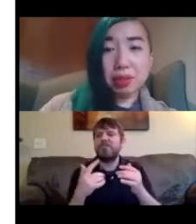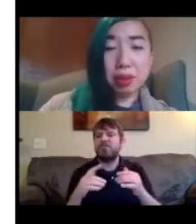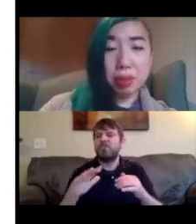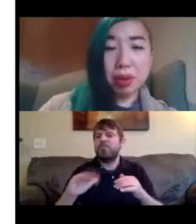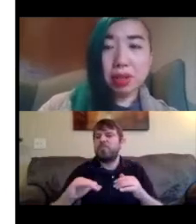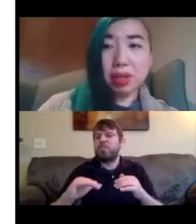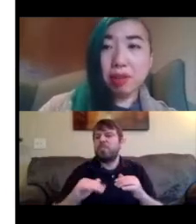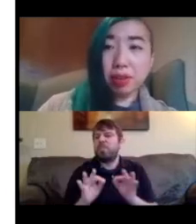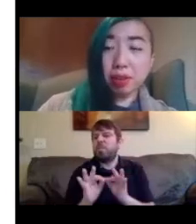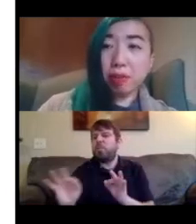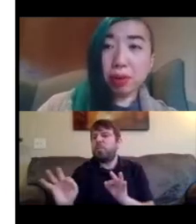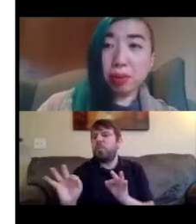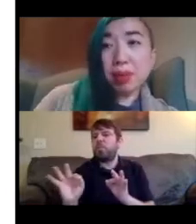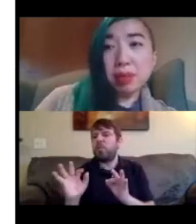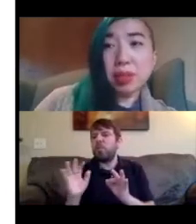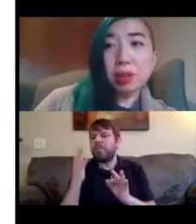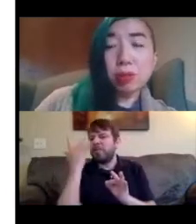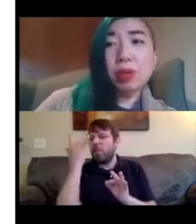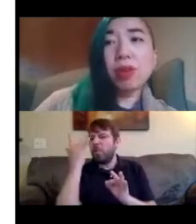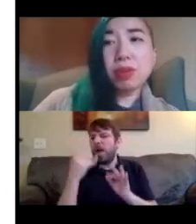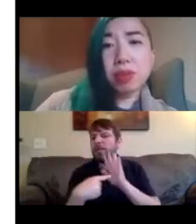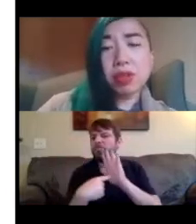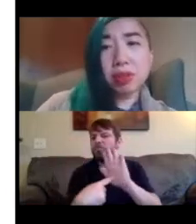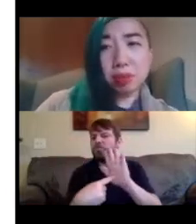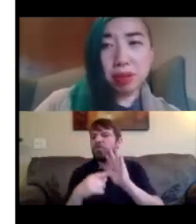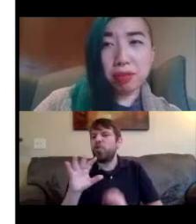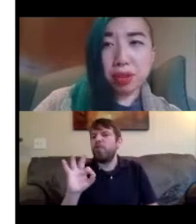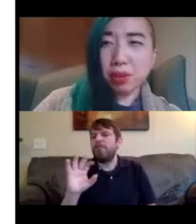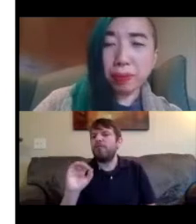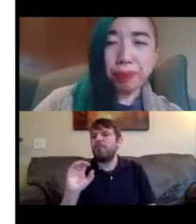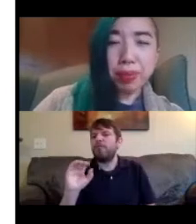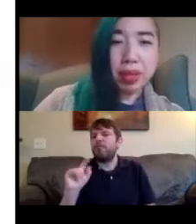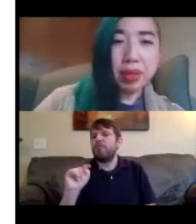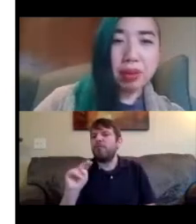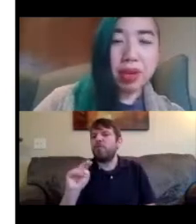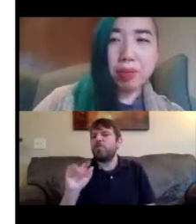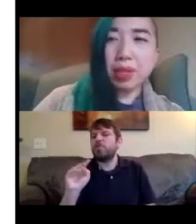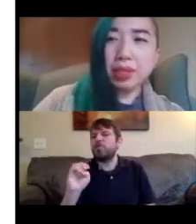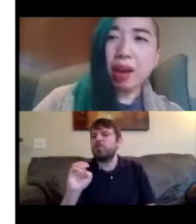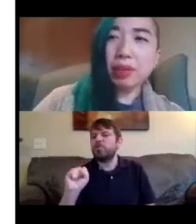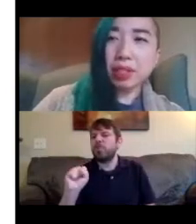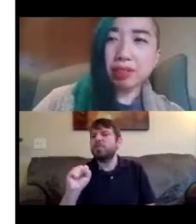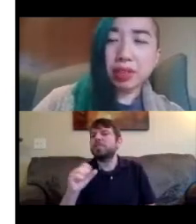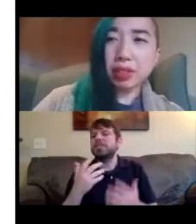your work in footnote forms. What do footnotes mean for you, you know, and how is it different